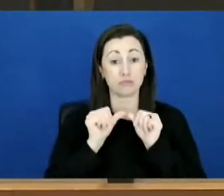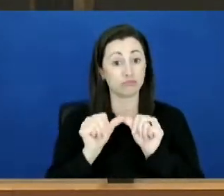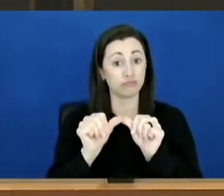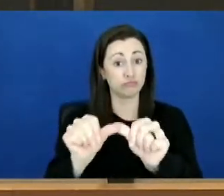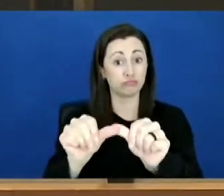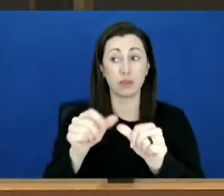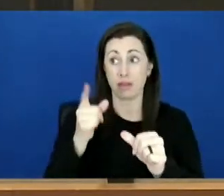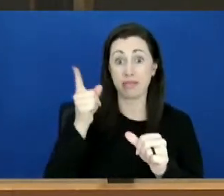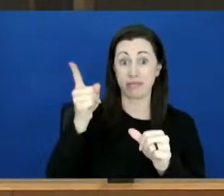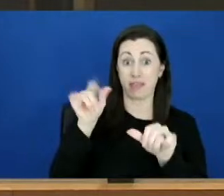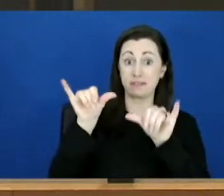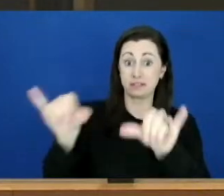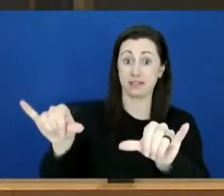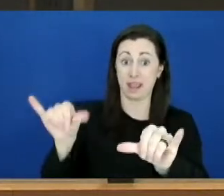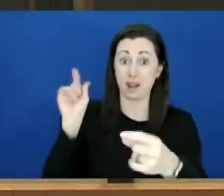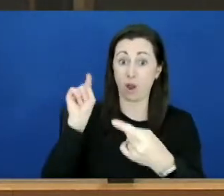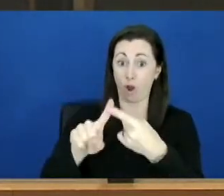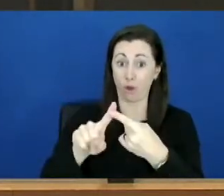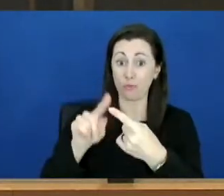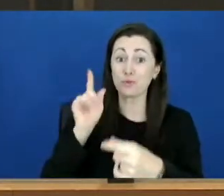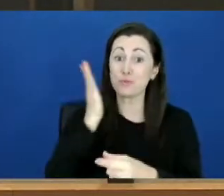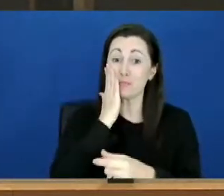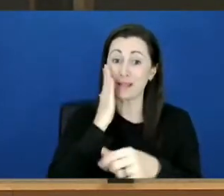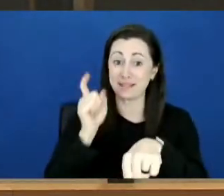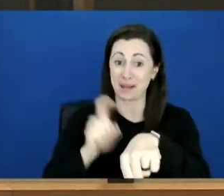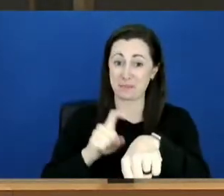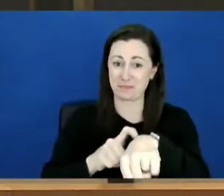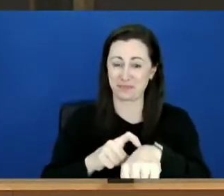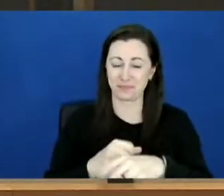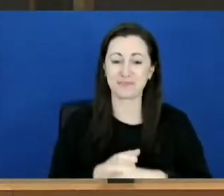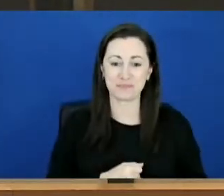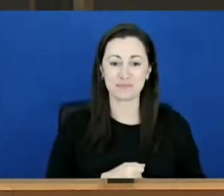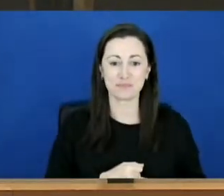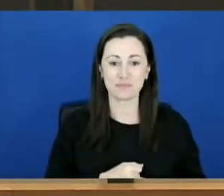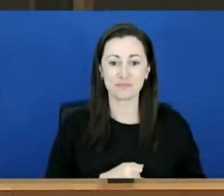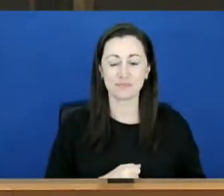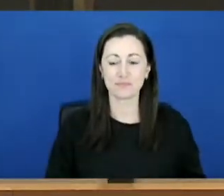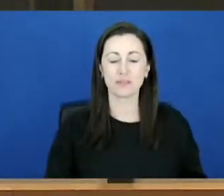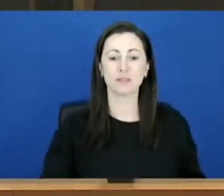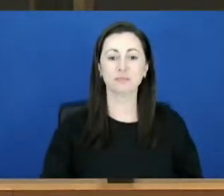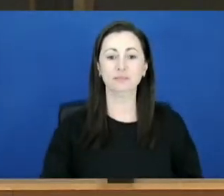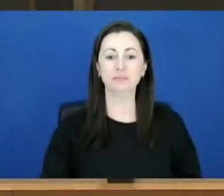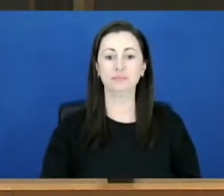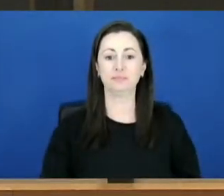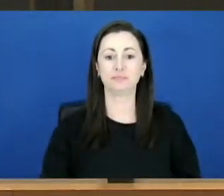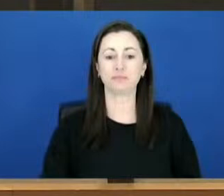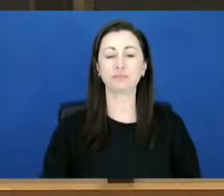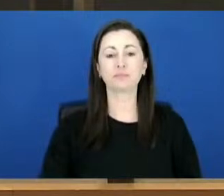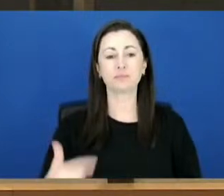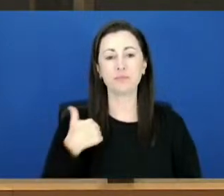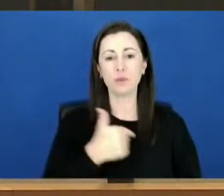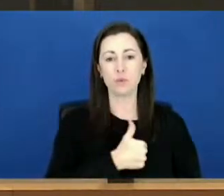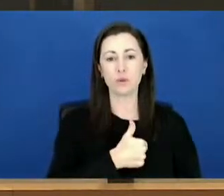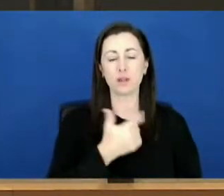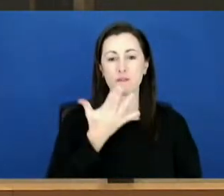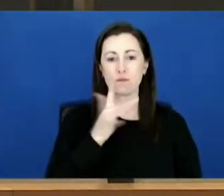LEAKE SAID EARLIER. ALSO, PERSISTENT BECAUSE THEY